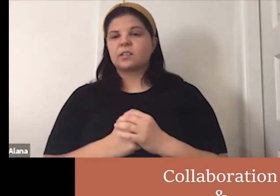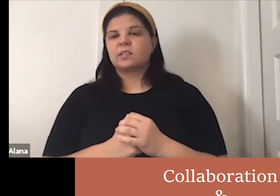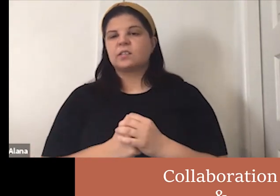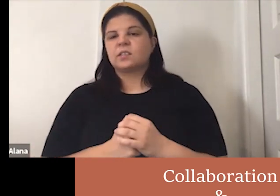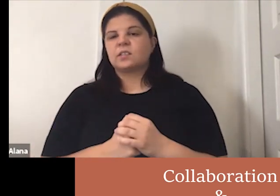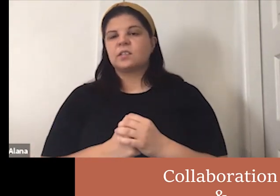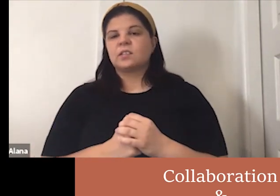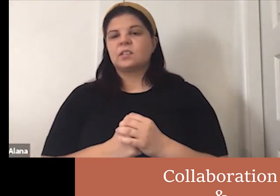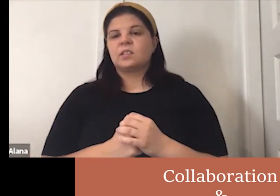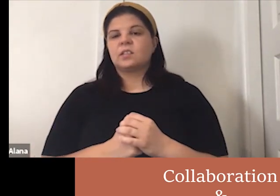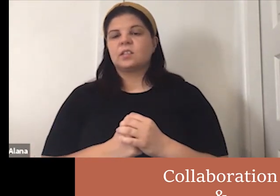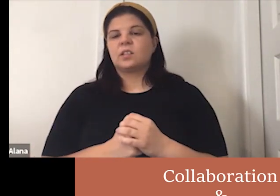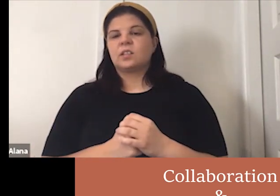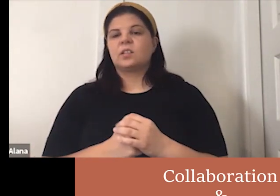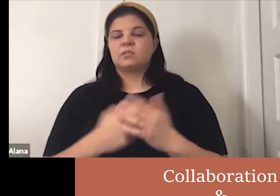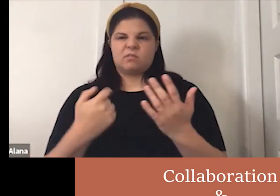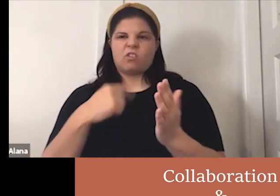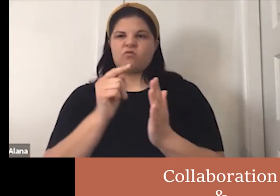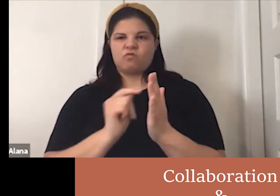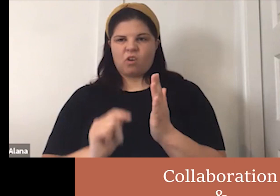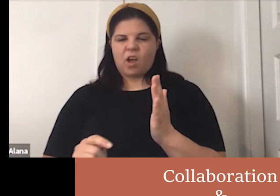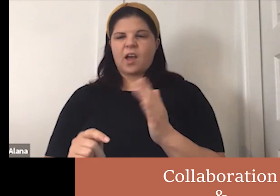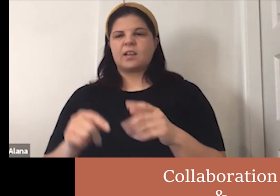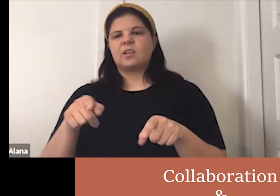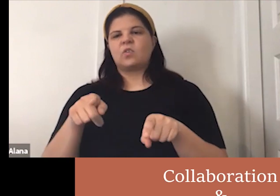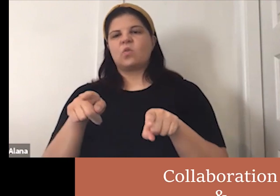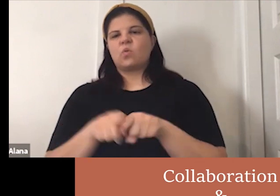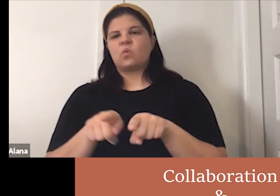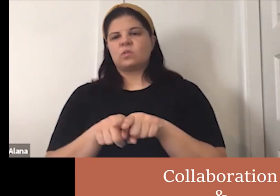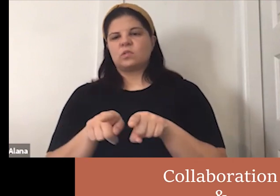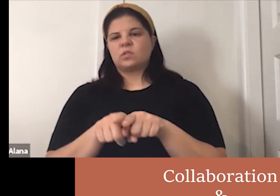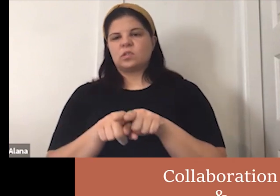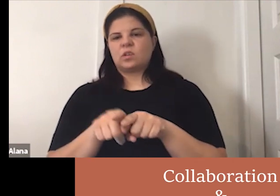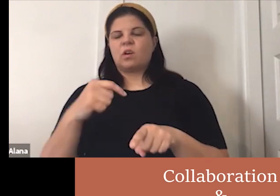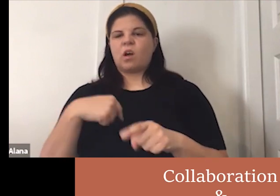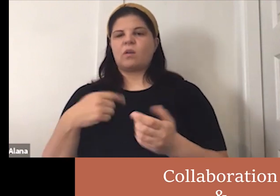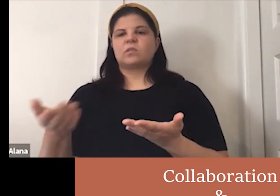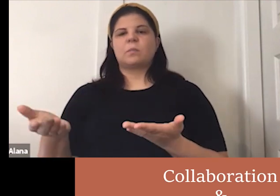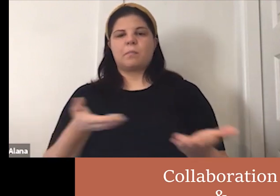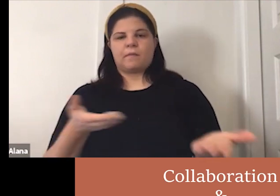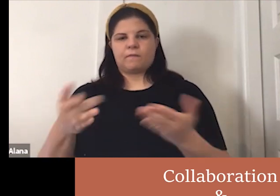but I was also the performer in the work.